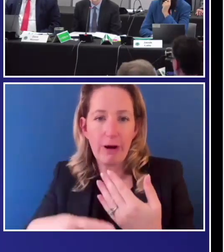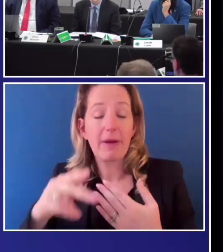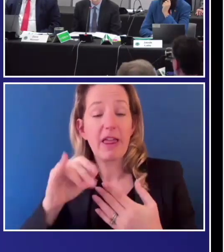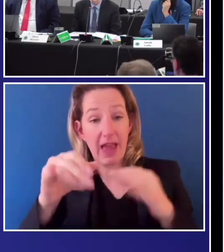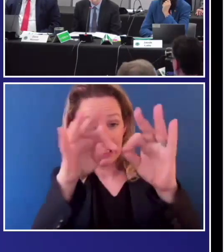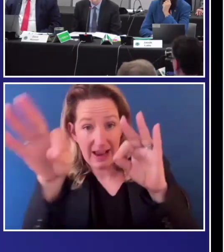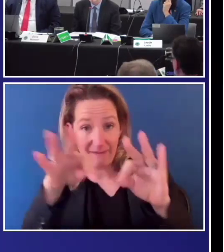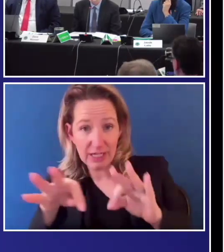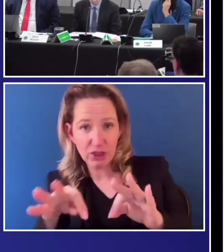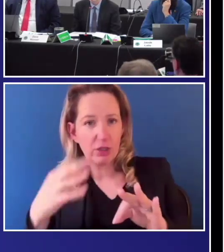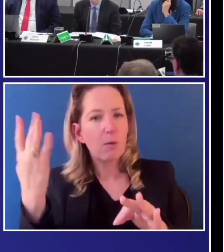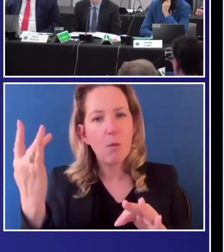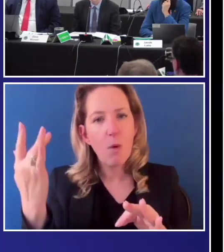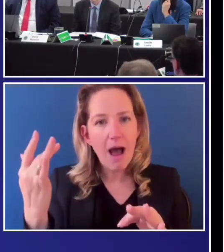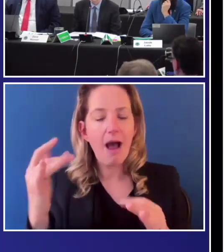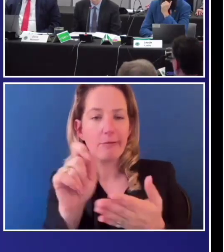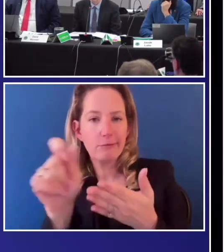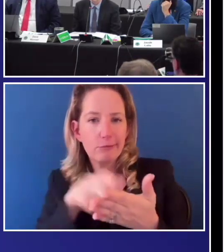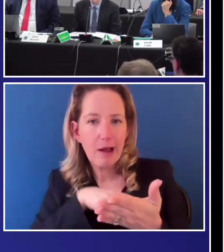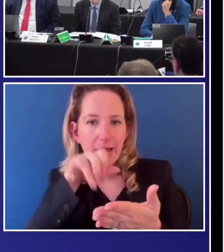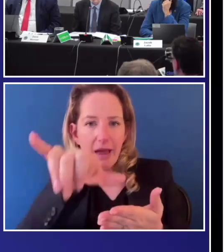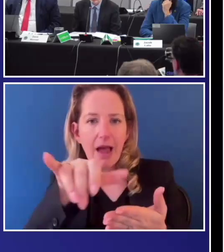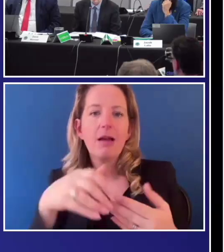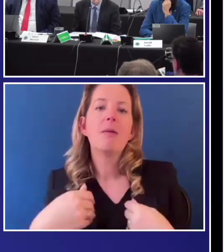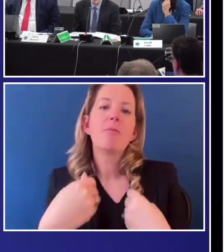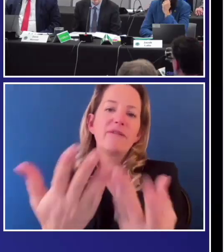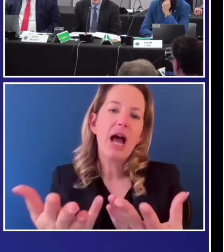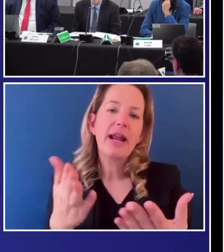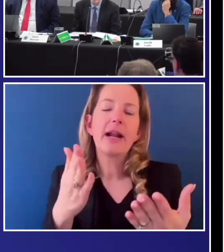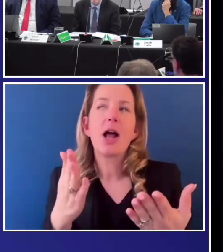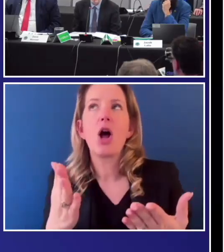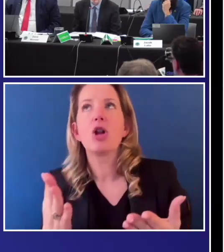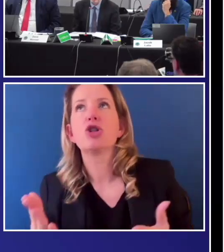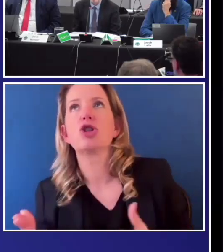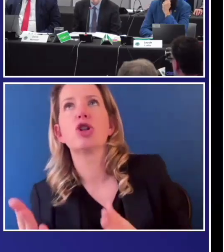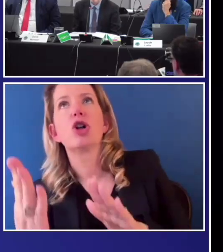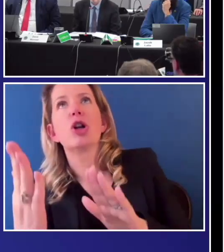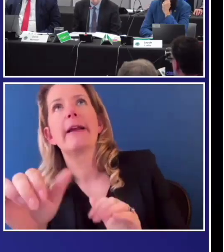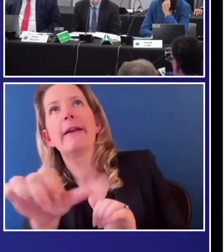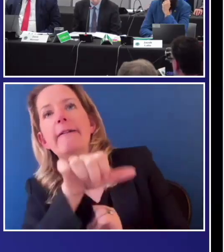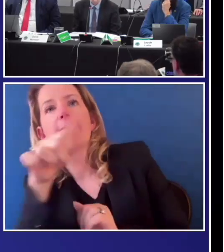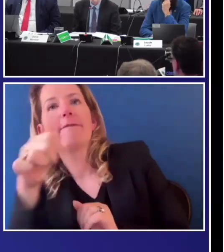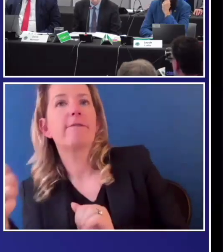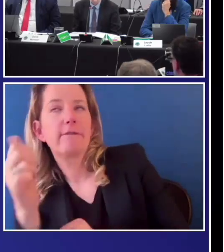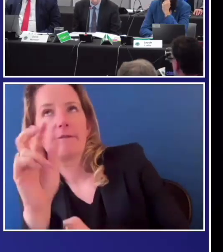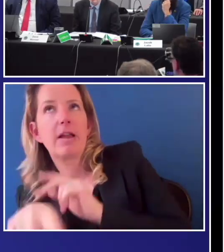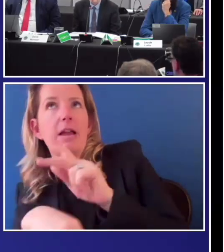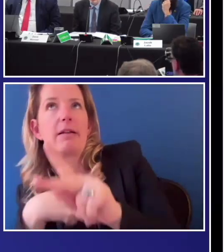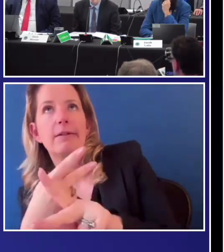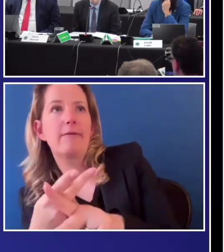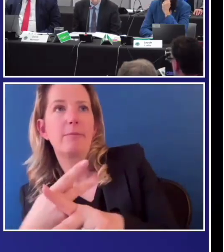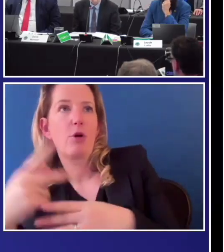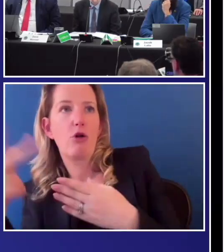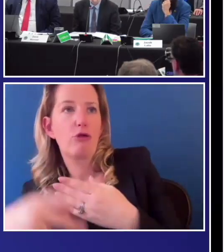alternative type of program that would -- where the Department would measure the